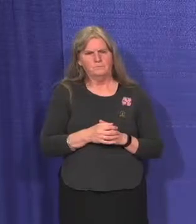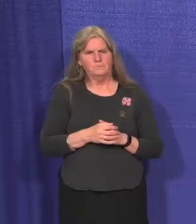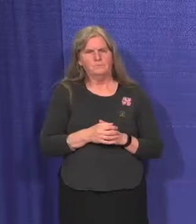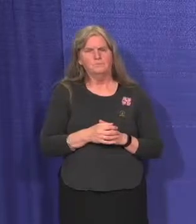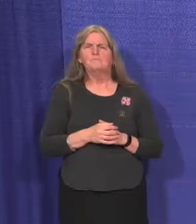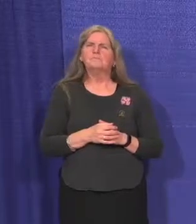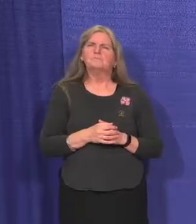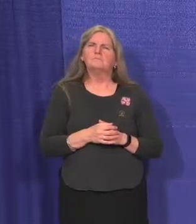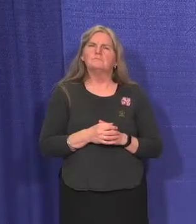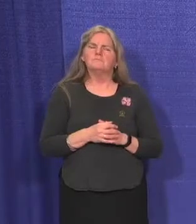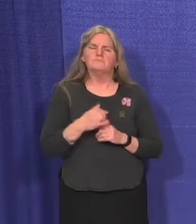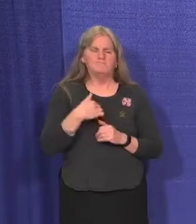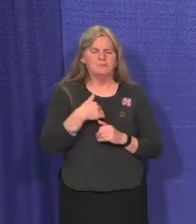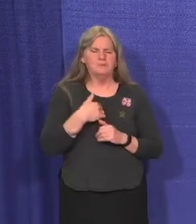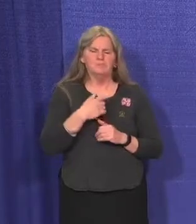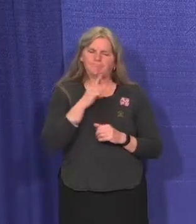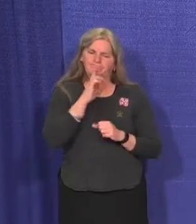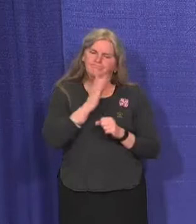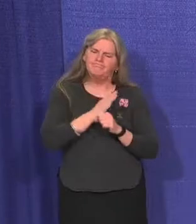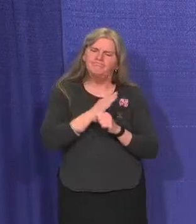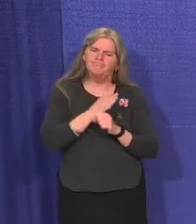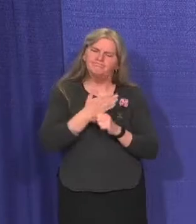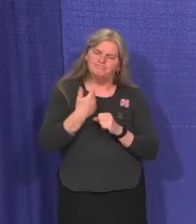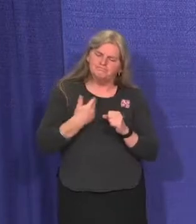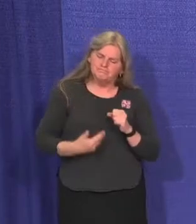related death. Did that press release meet your